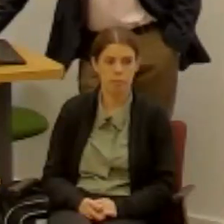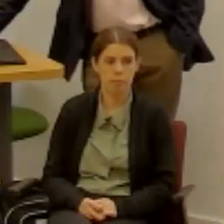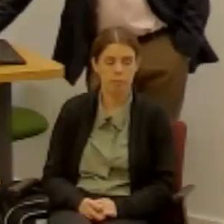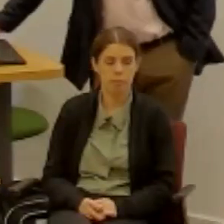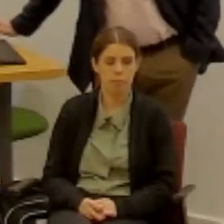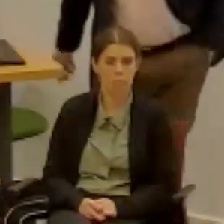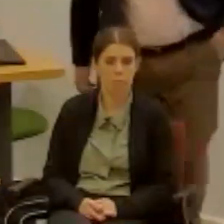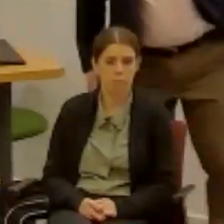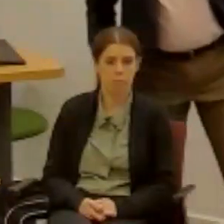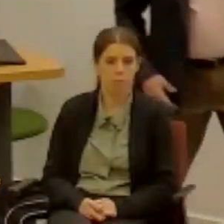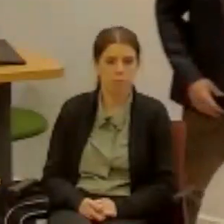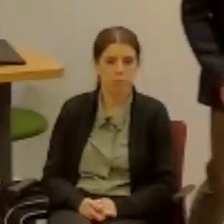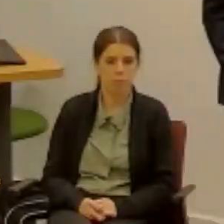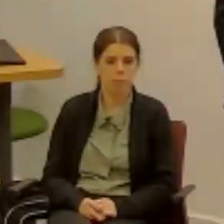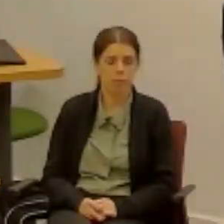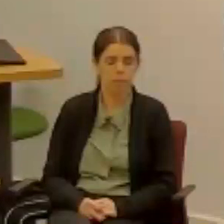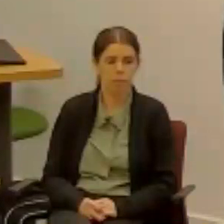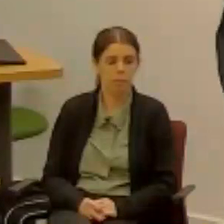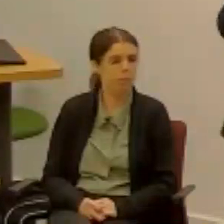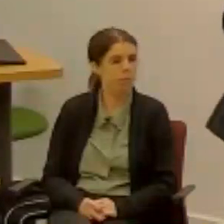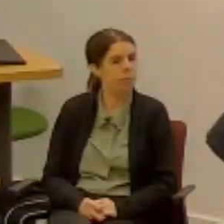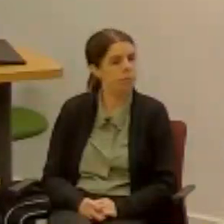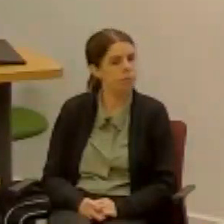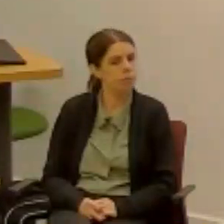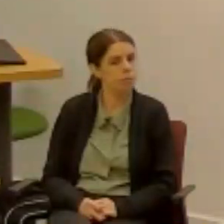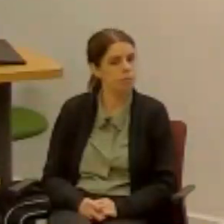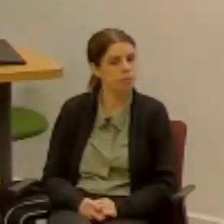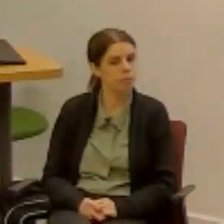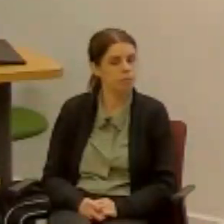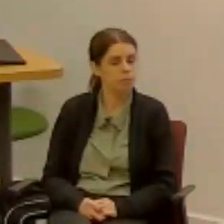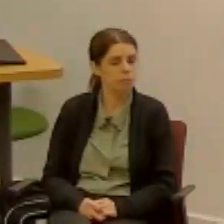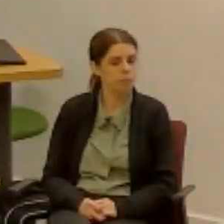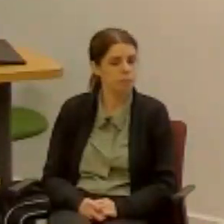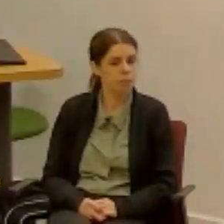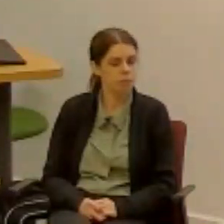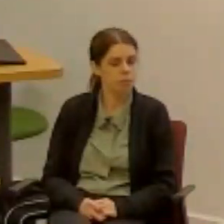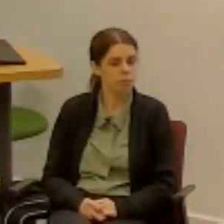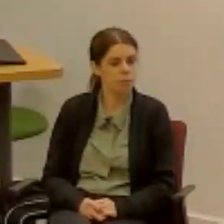that don’t get smart with me just answer the question.